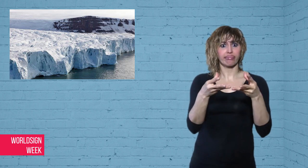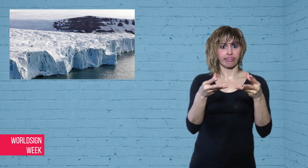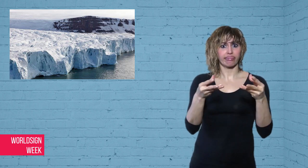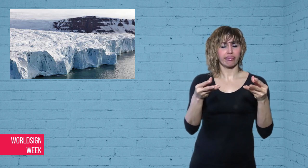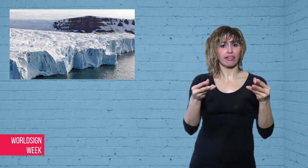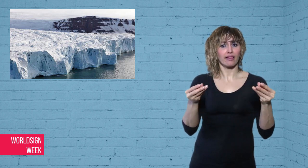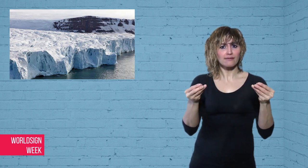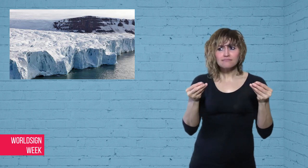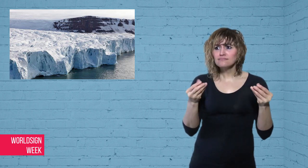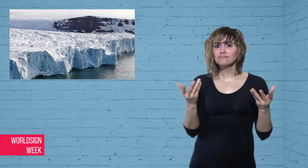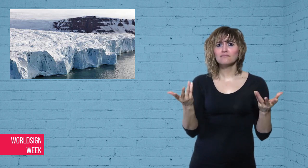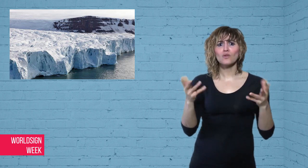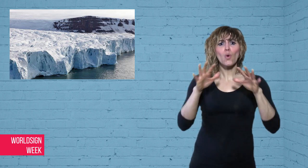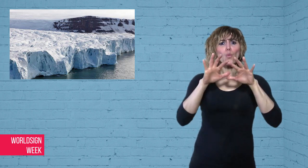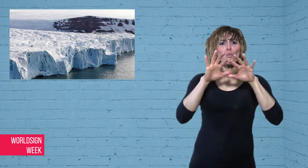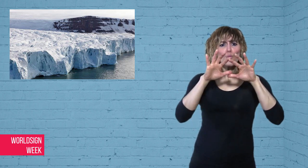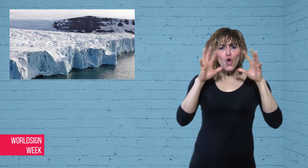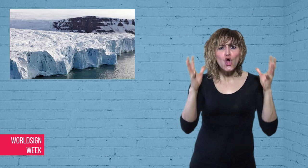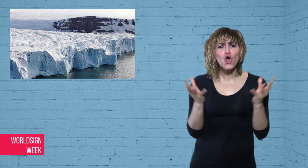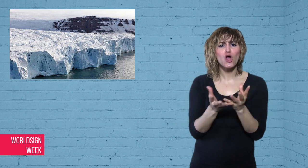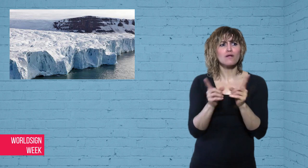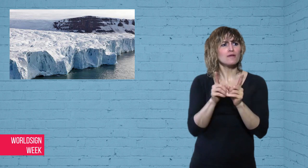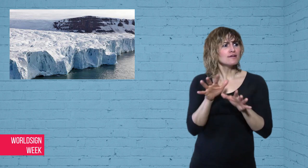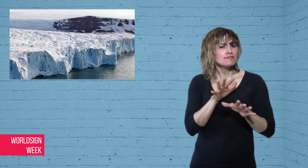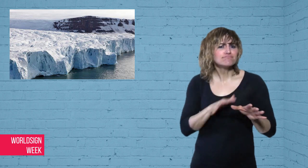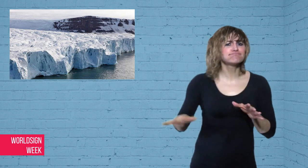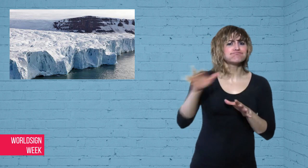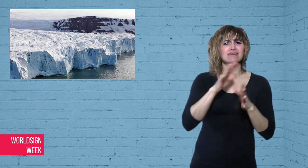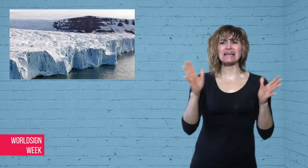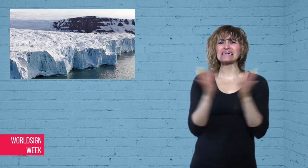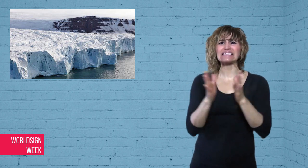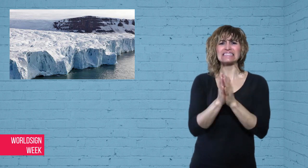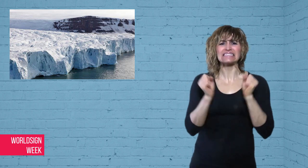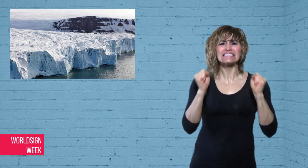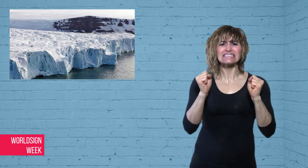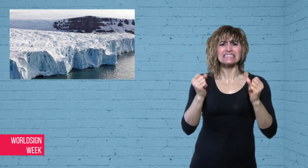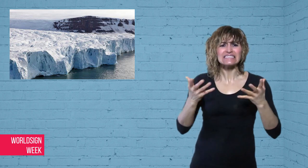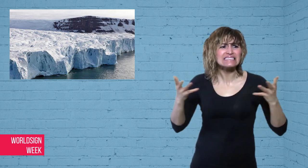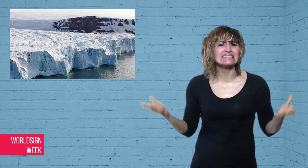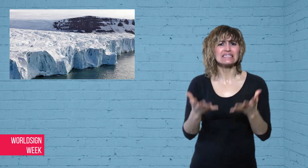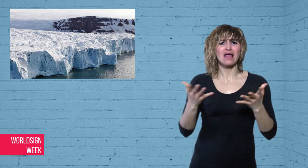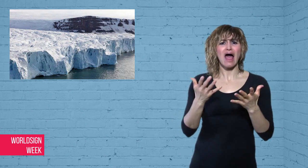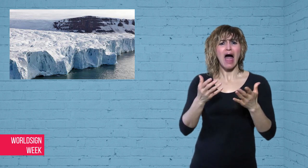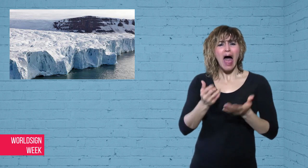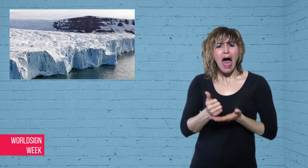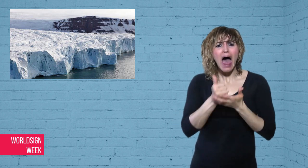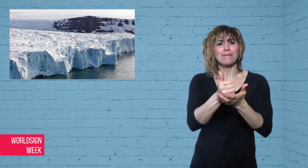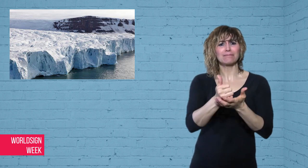there is not much of a